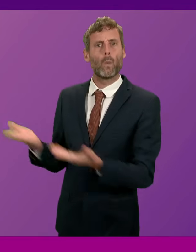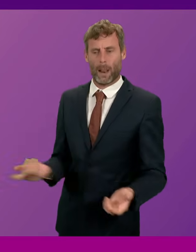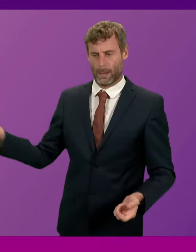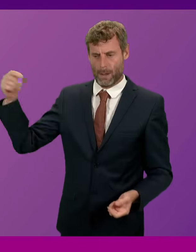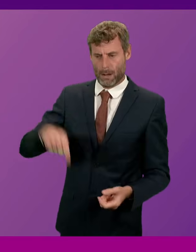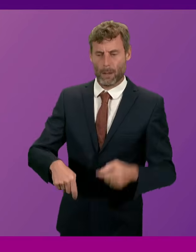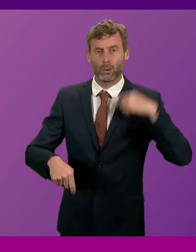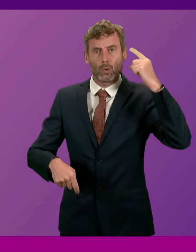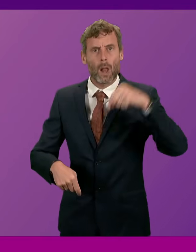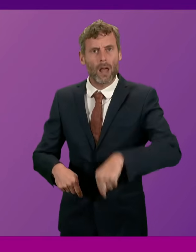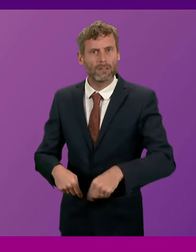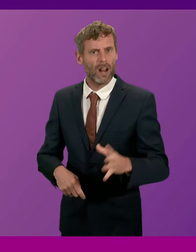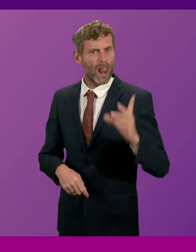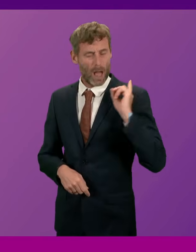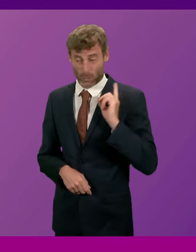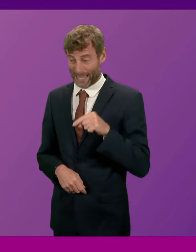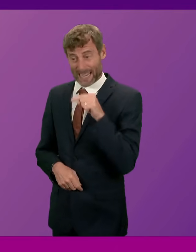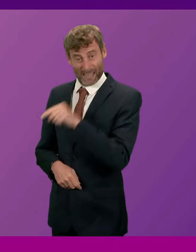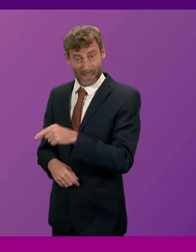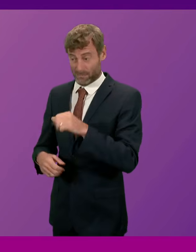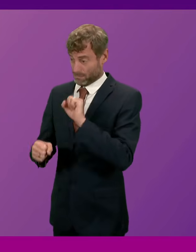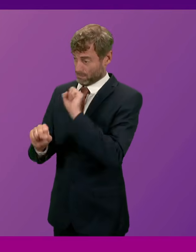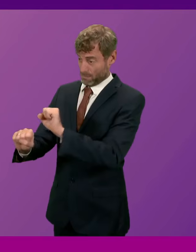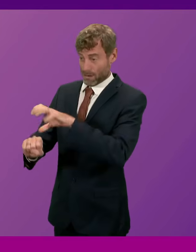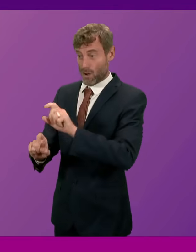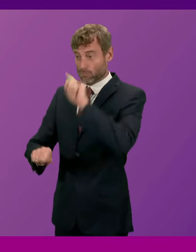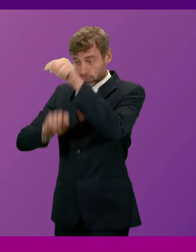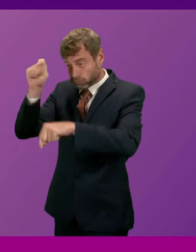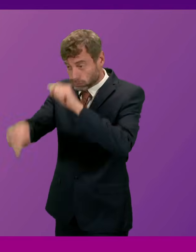that were dropped on homes, hospitals and schools. He is the same President who said that there are